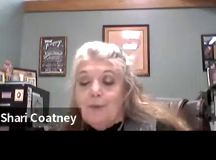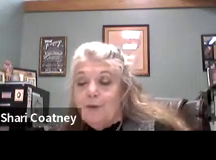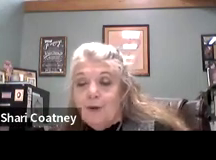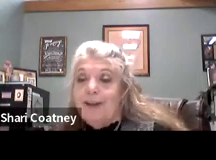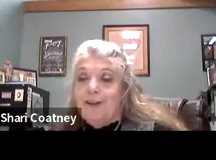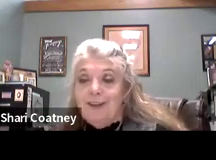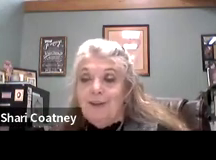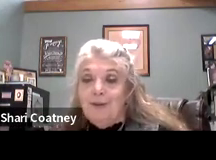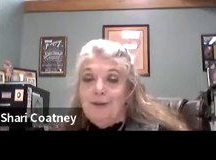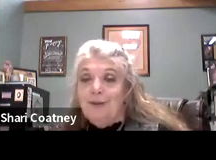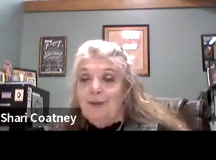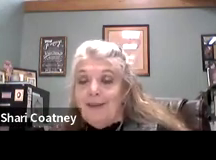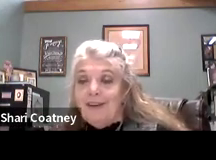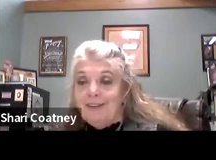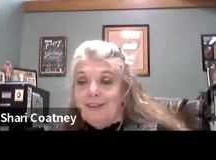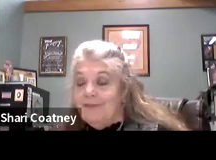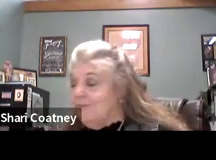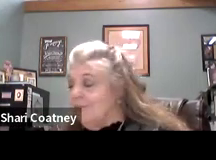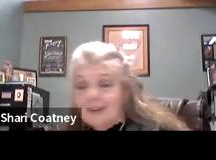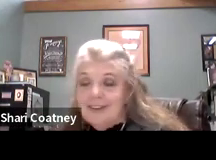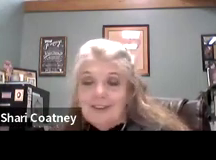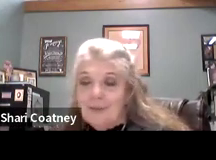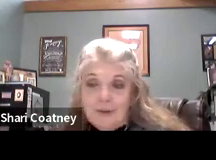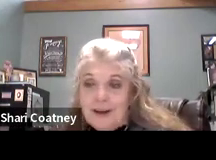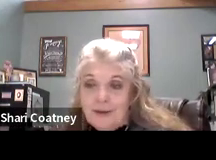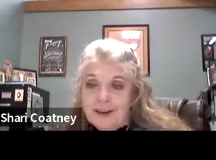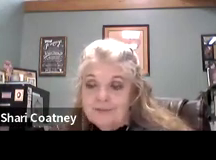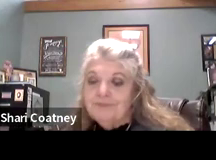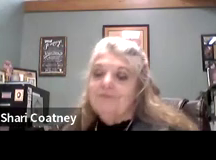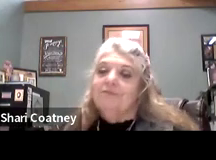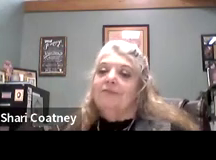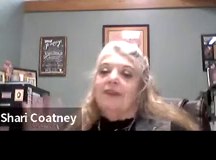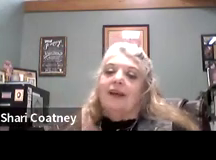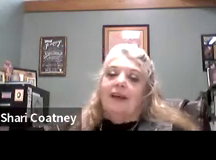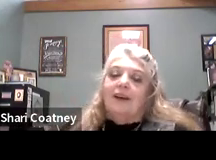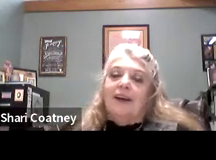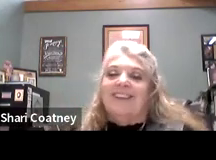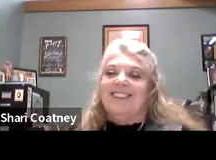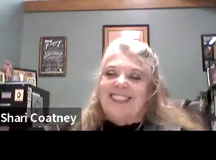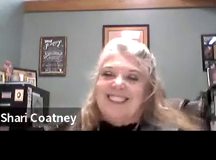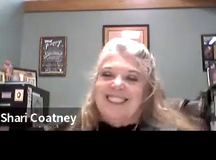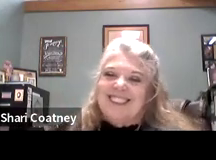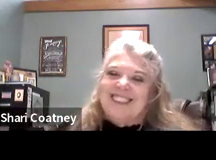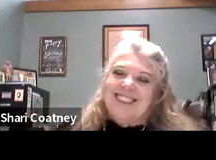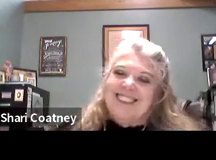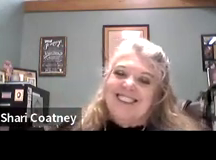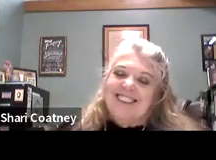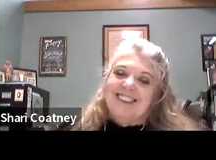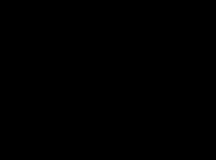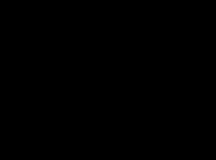But individual advocacy is something that is done in every single time it is very individualized. Not like here's the scope of work that you need to do to do advocacy. It just doesn't work that way.